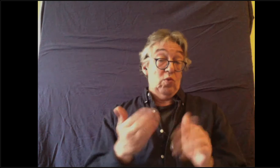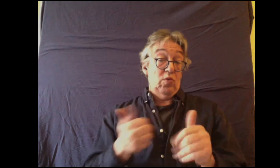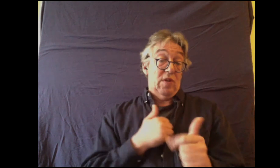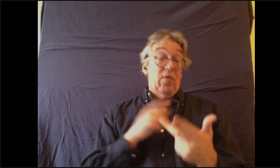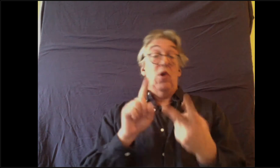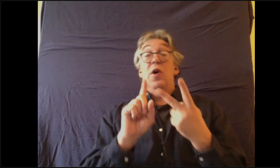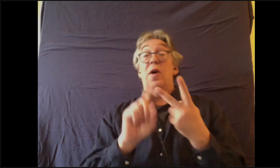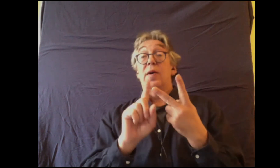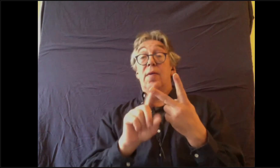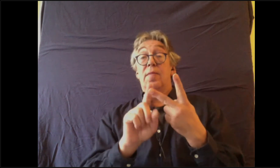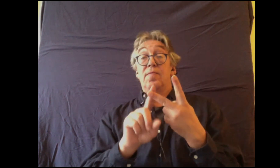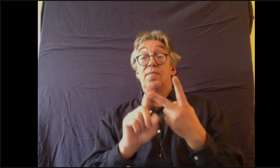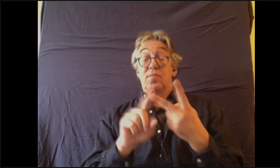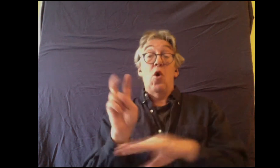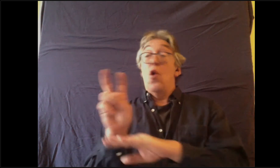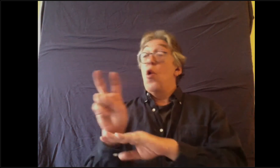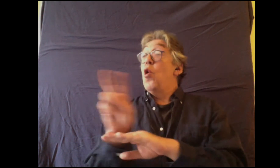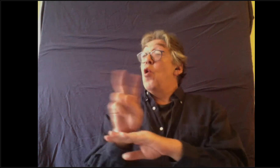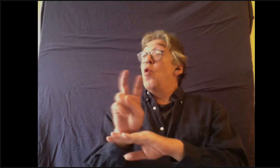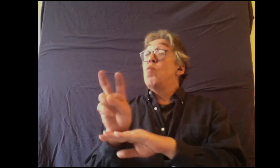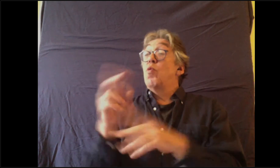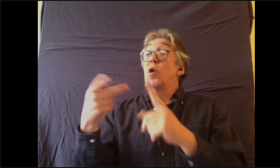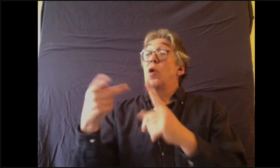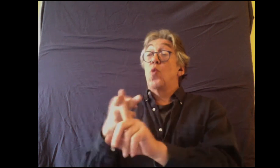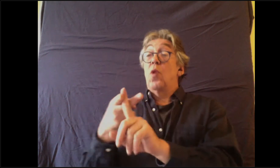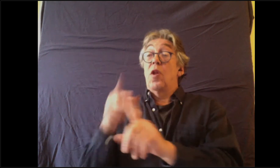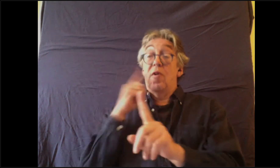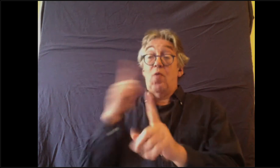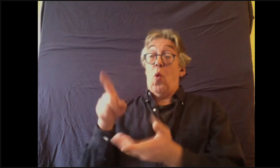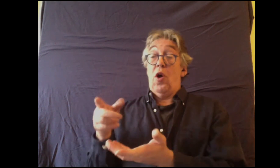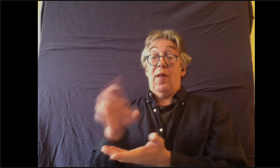we'll be using to capture data and comply with the CRPD,